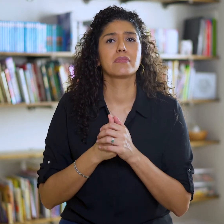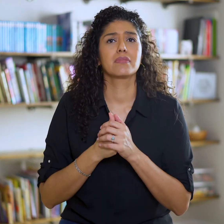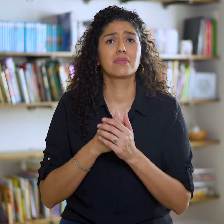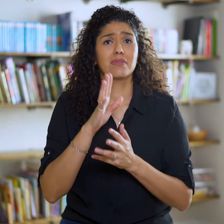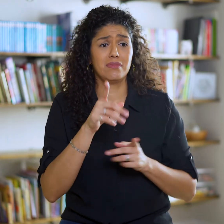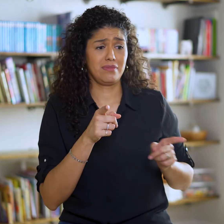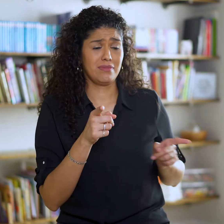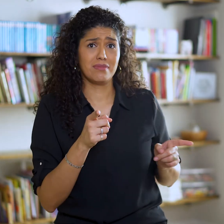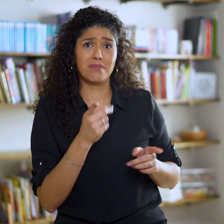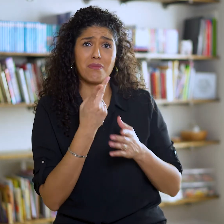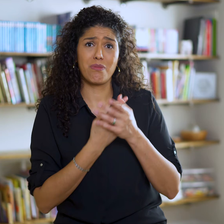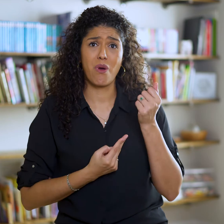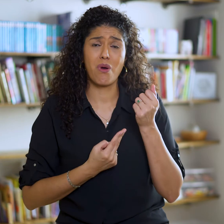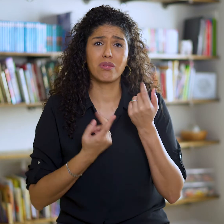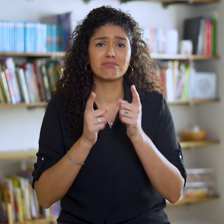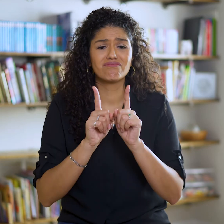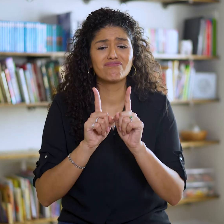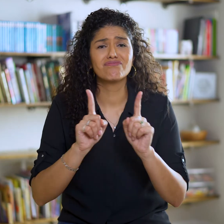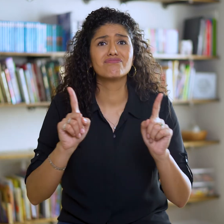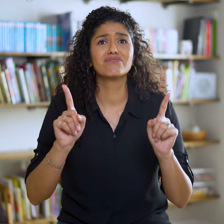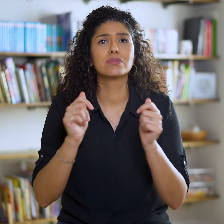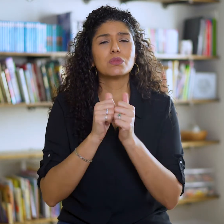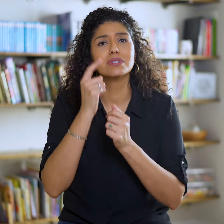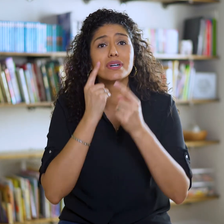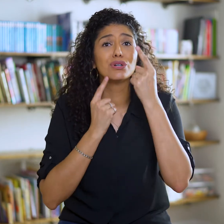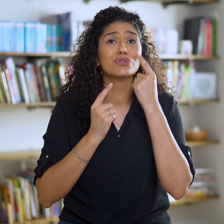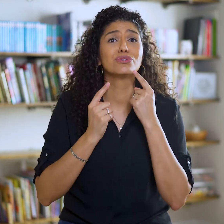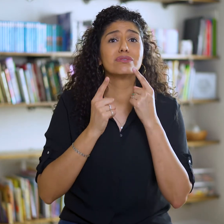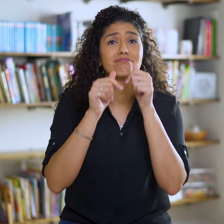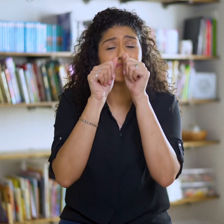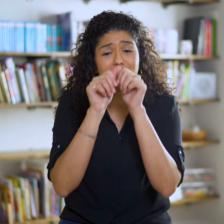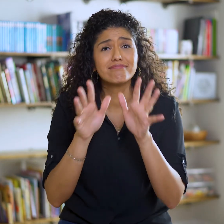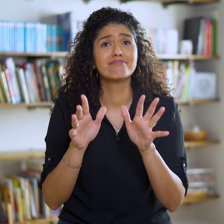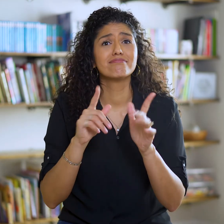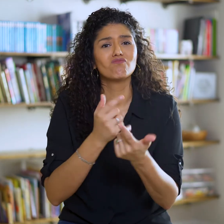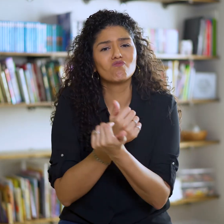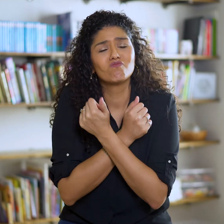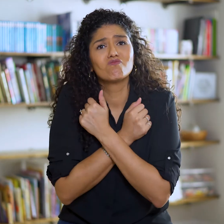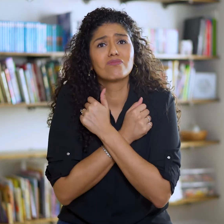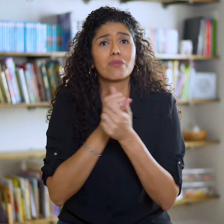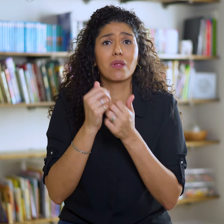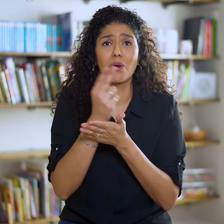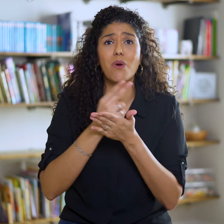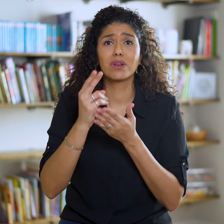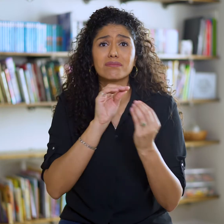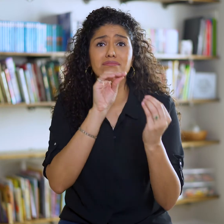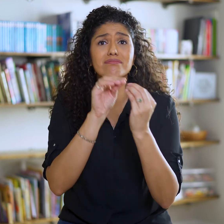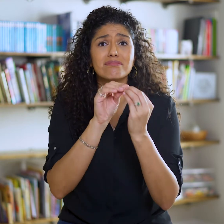They part ways with tears, blessings, and the holy kiss